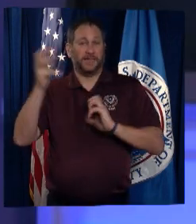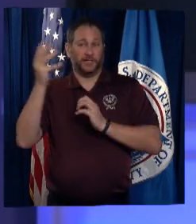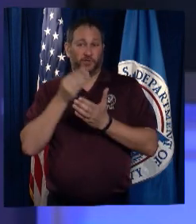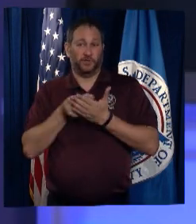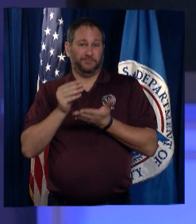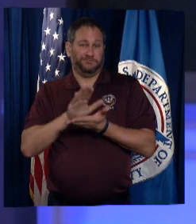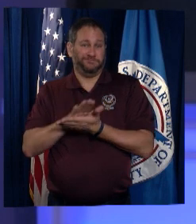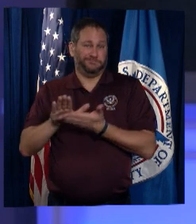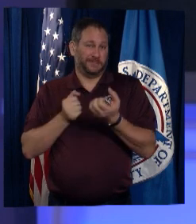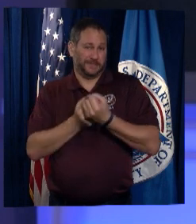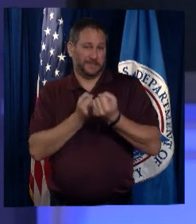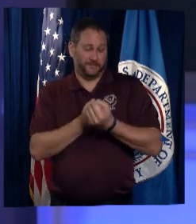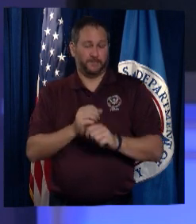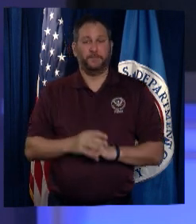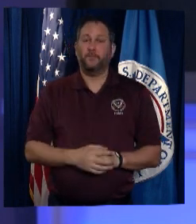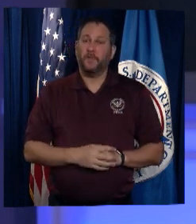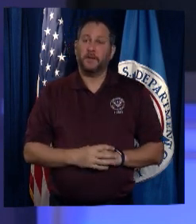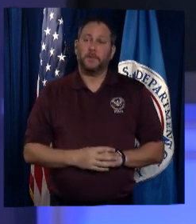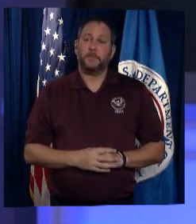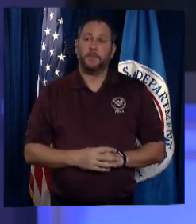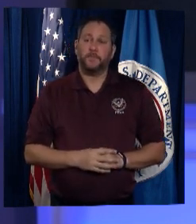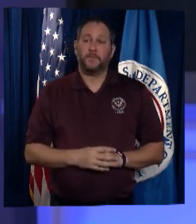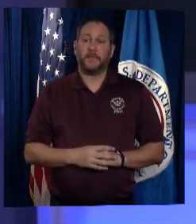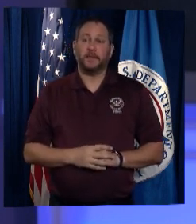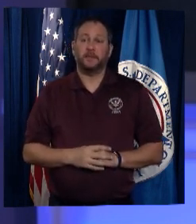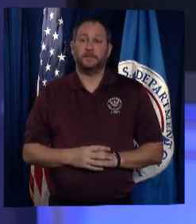working directly with seventeen hundred relief organizations